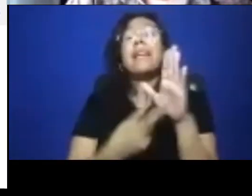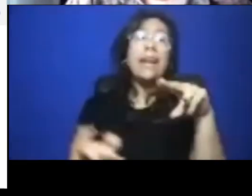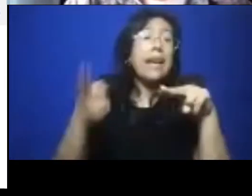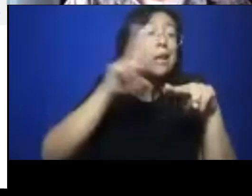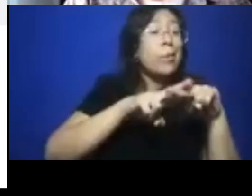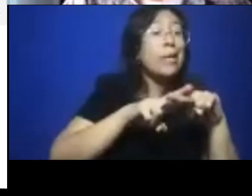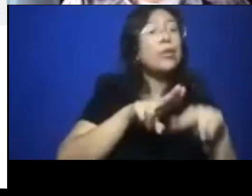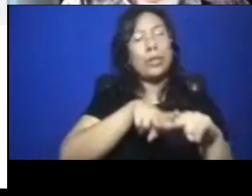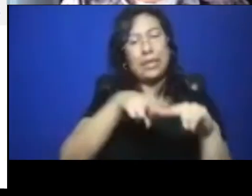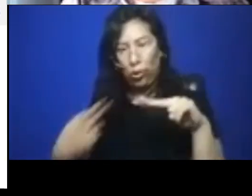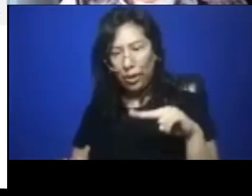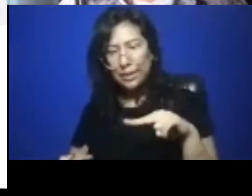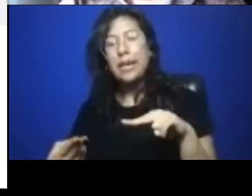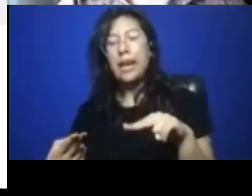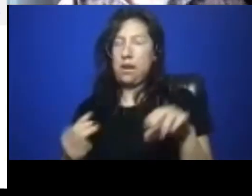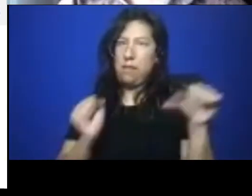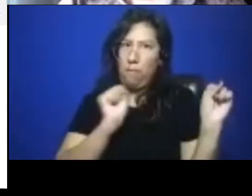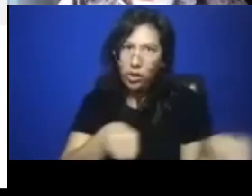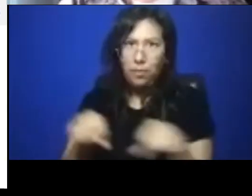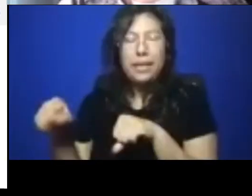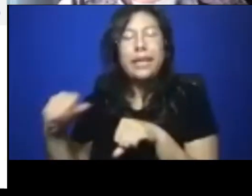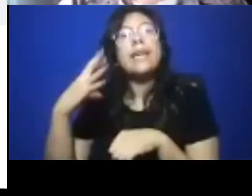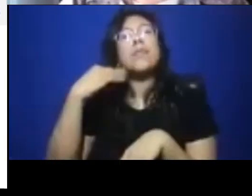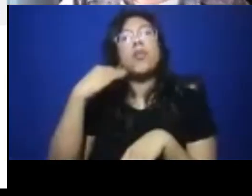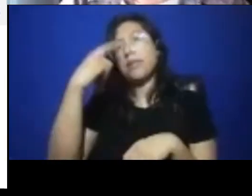of experiencing mental health challenges.